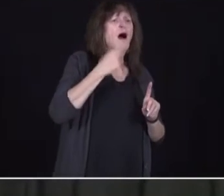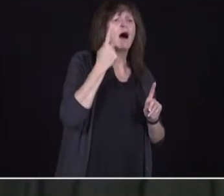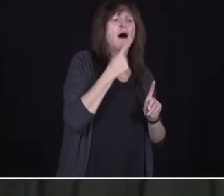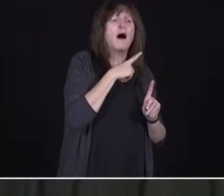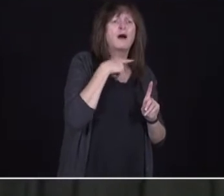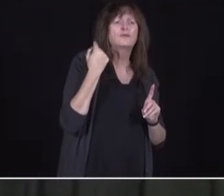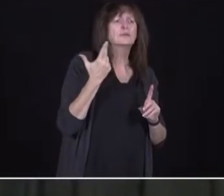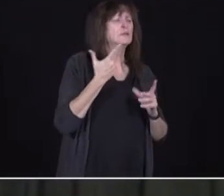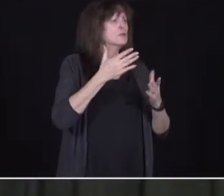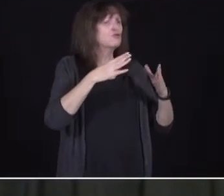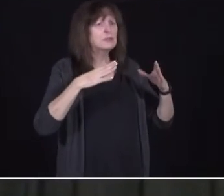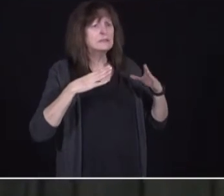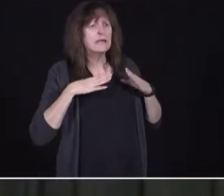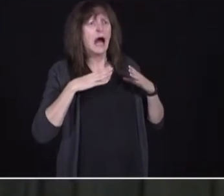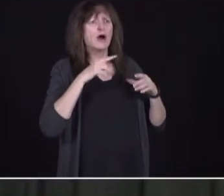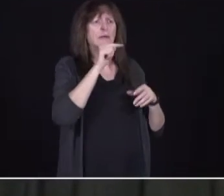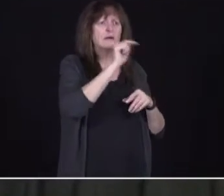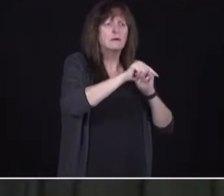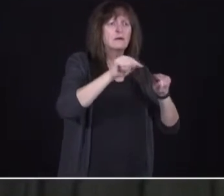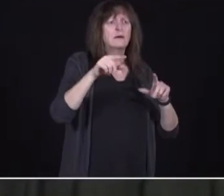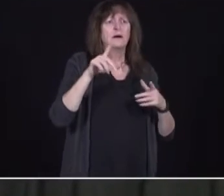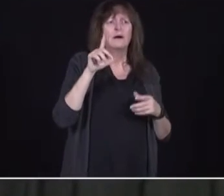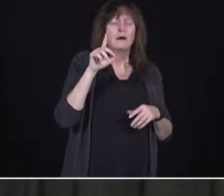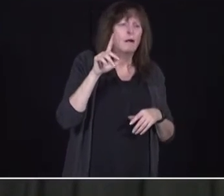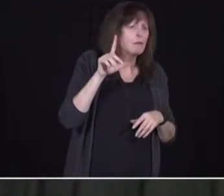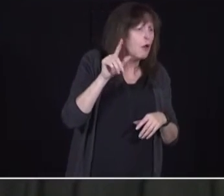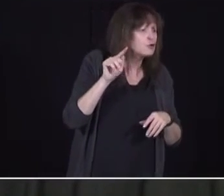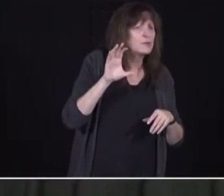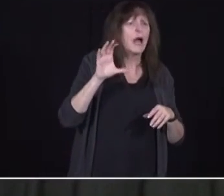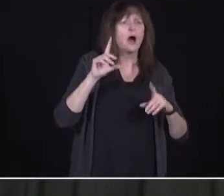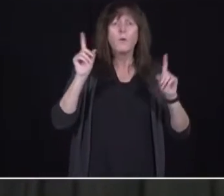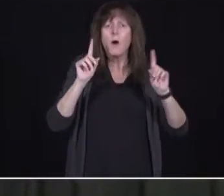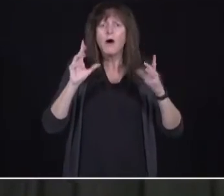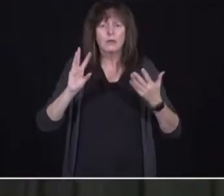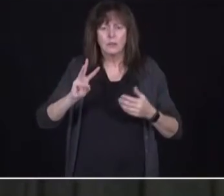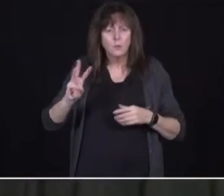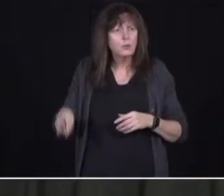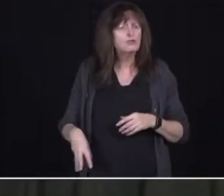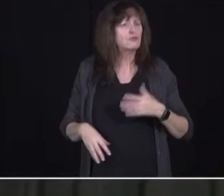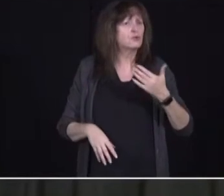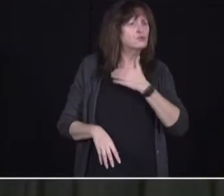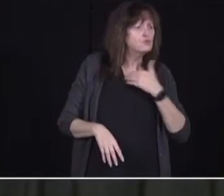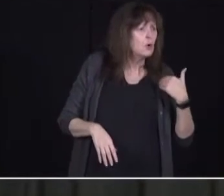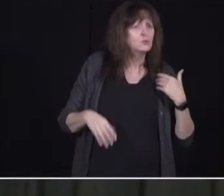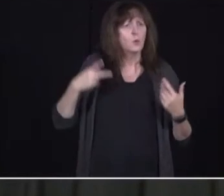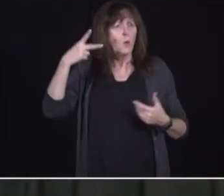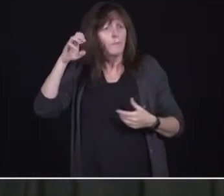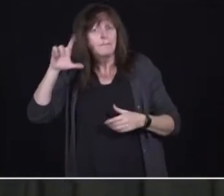retirement homes in the four areas of Toronto, York, Peel and Windsor Essex.